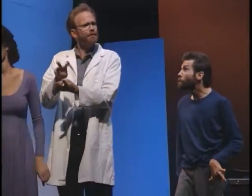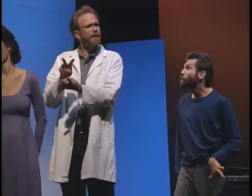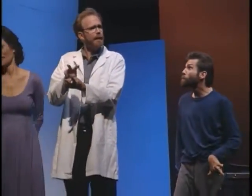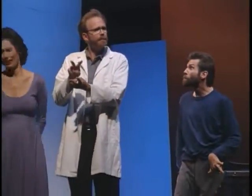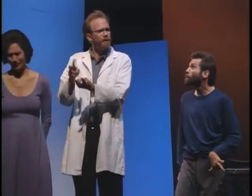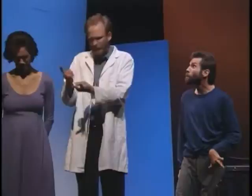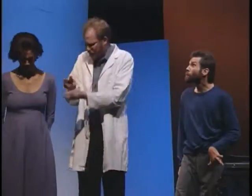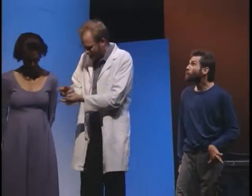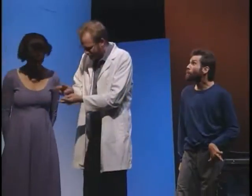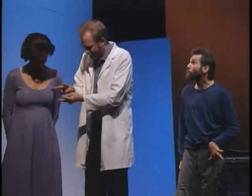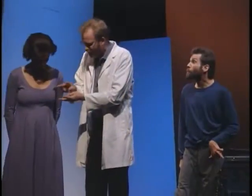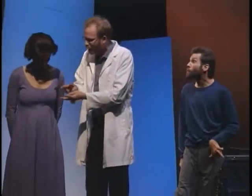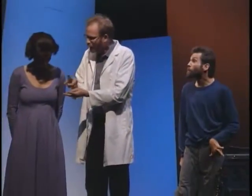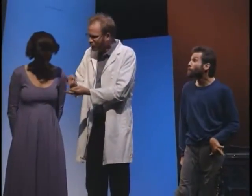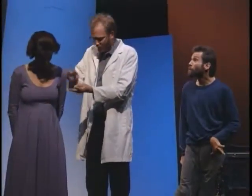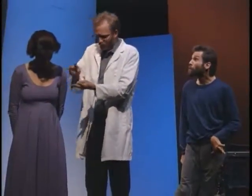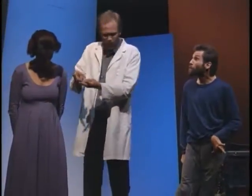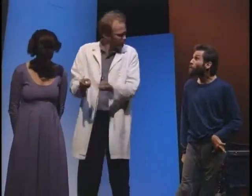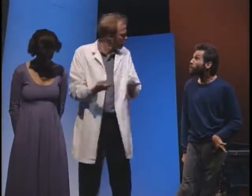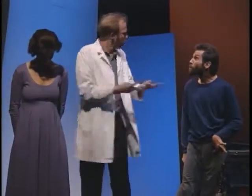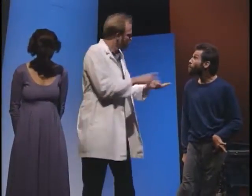find that very interesting